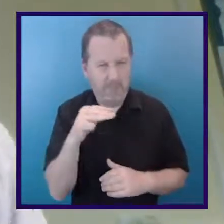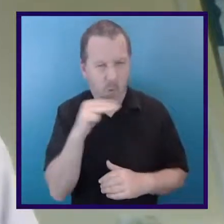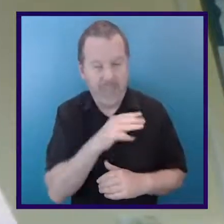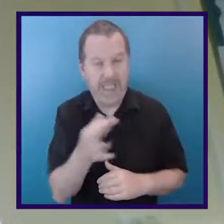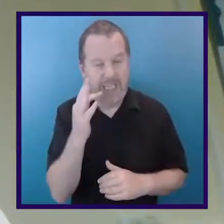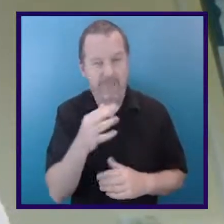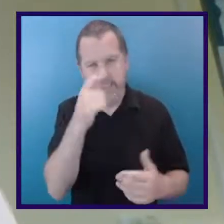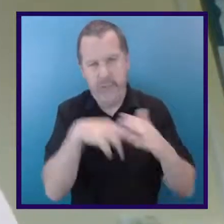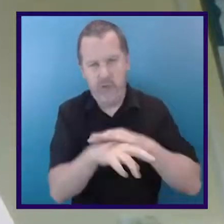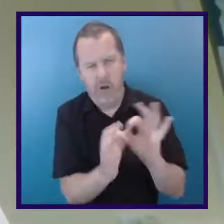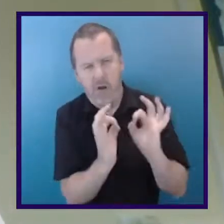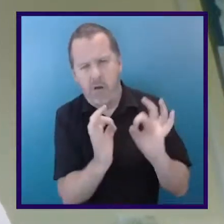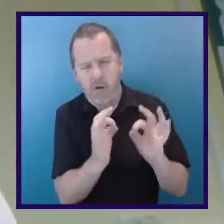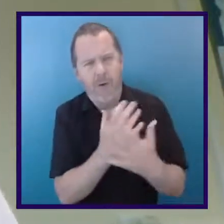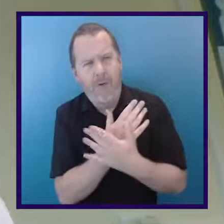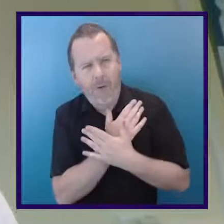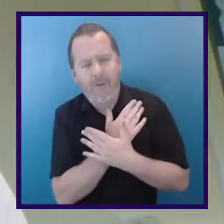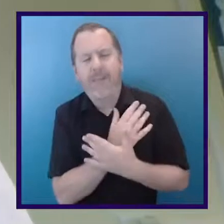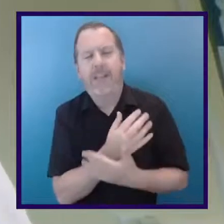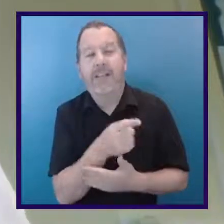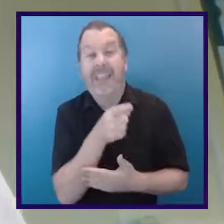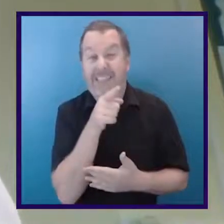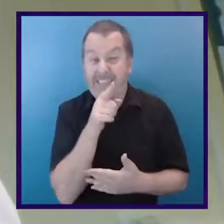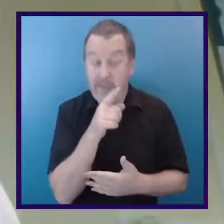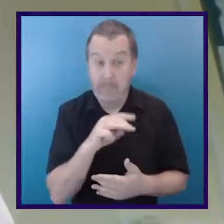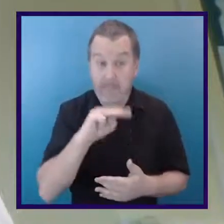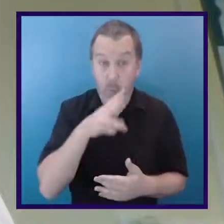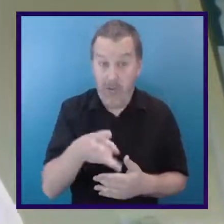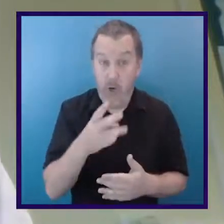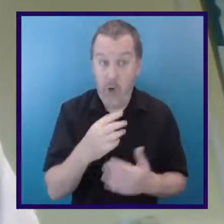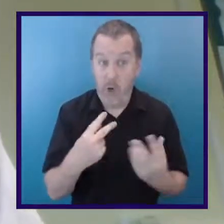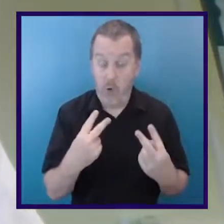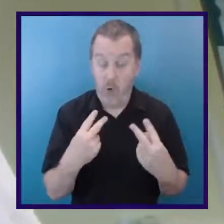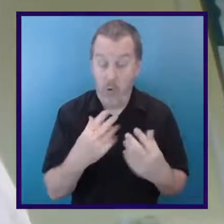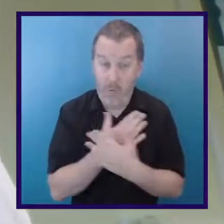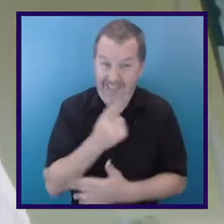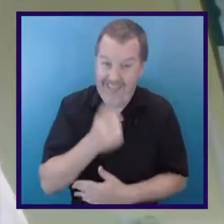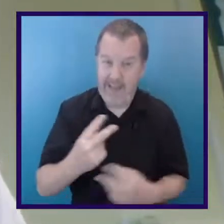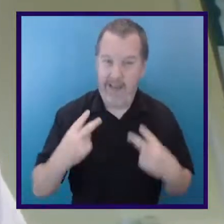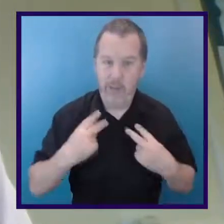I think that’s an important thing, if you love your teacher who's teaching you the language, you'll love the language.